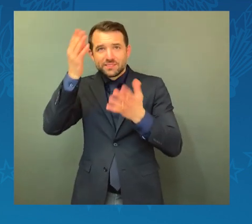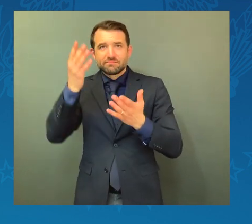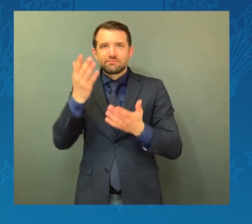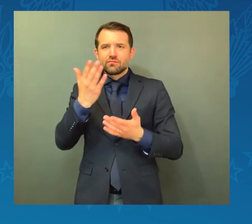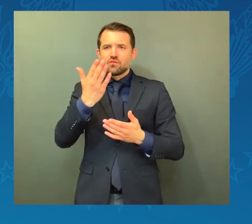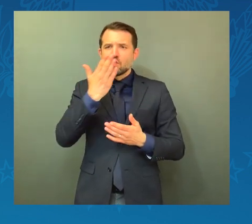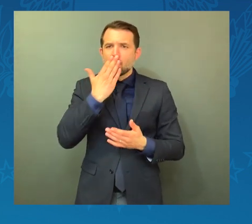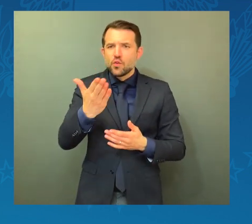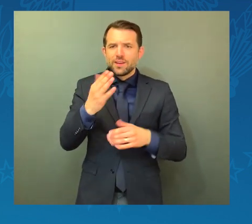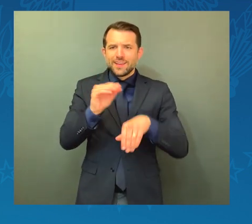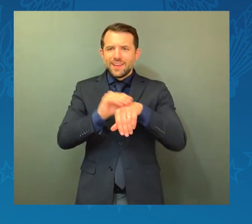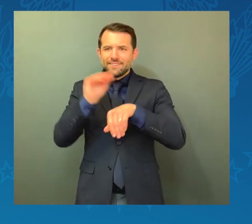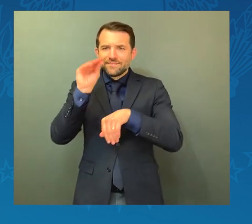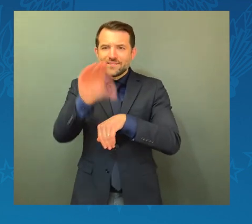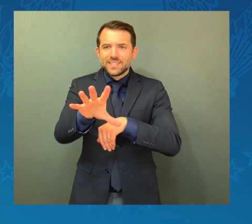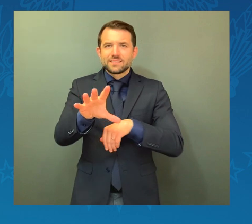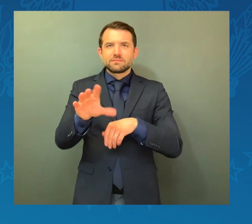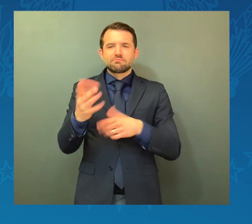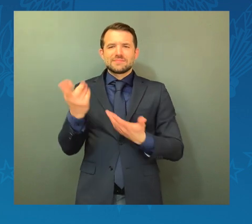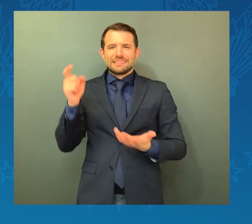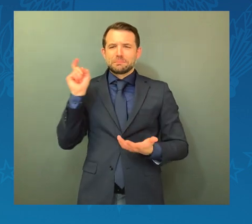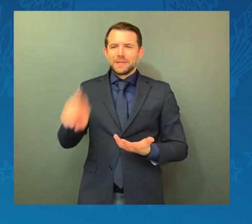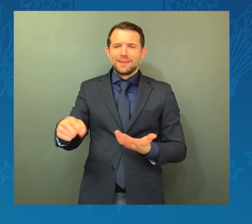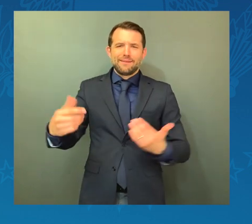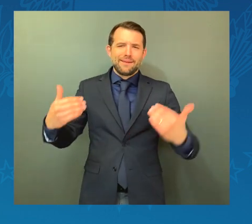As you know well, not everyone in our country,